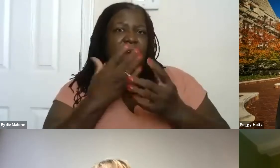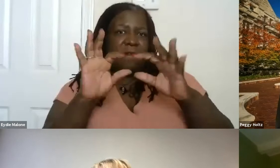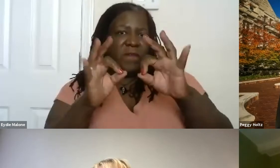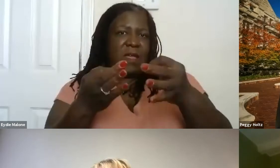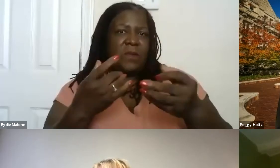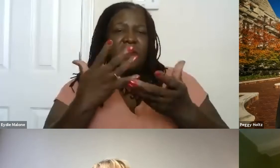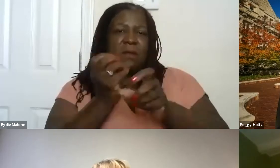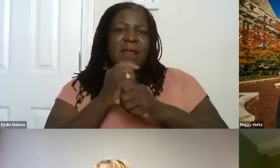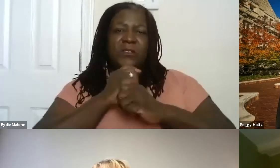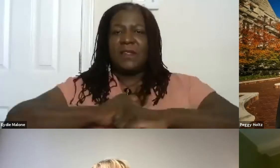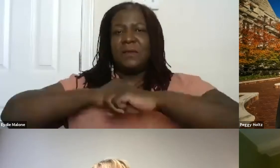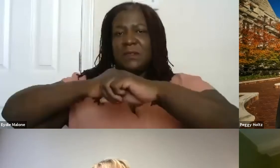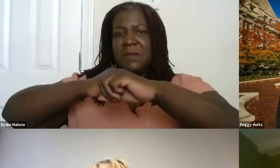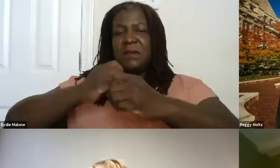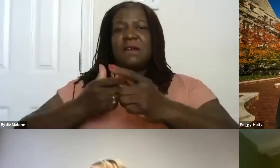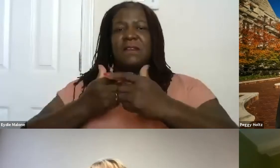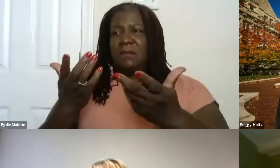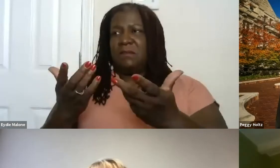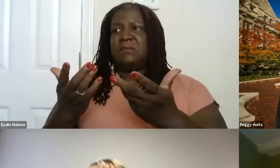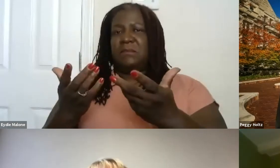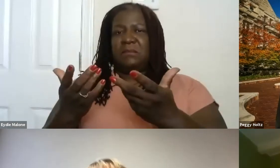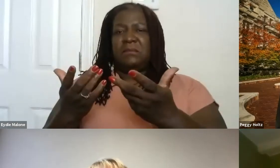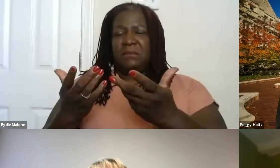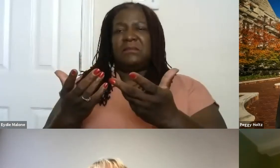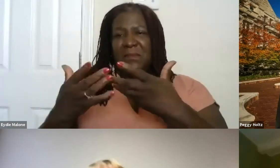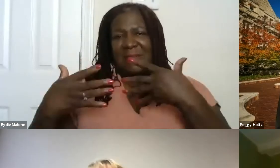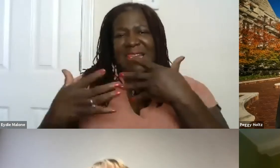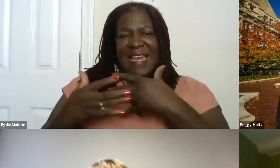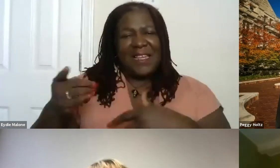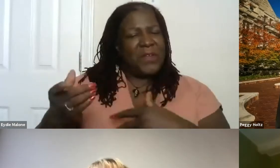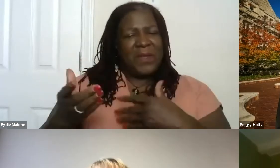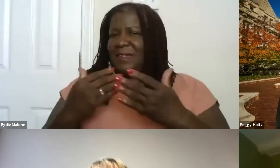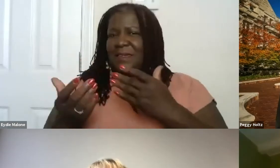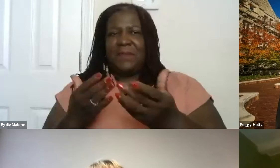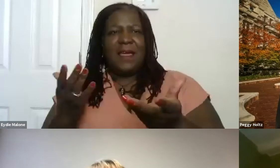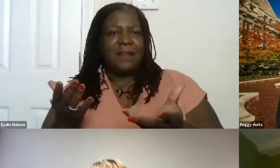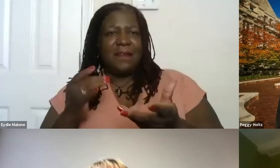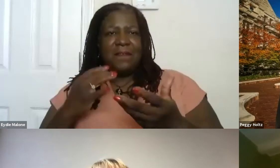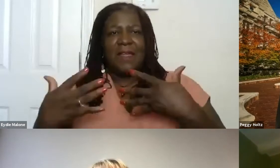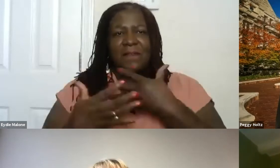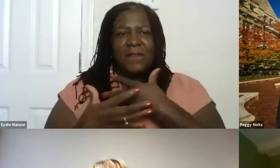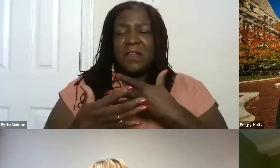and Ben had that fear, no matter how you look at it, whether that fear be justified or not,